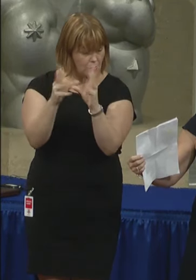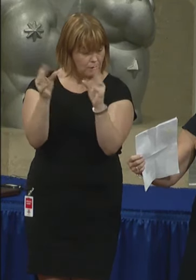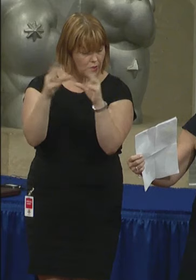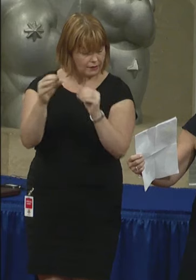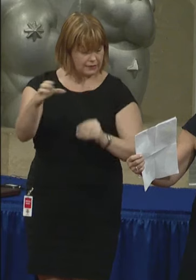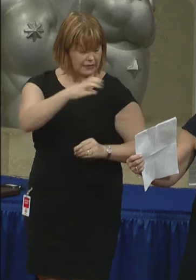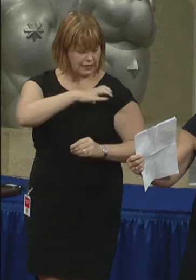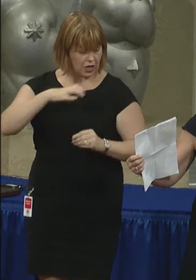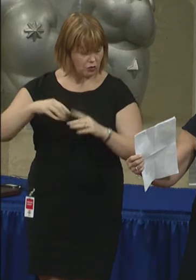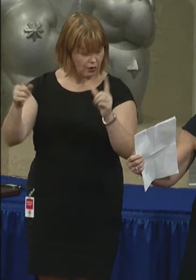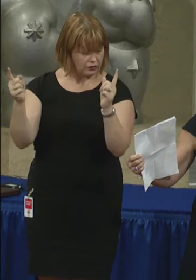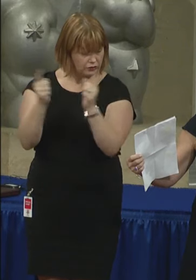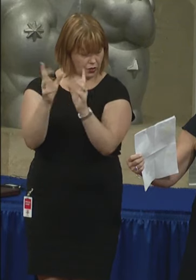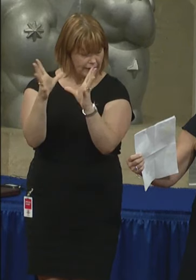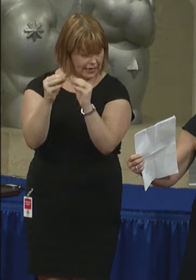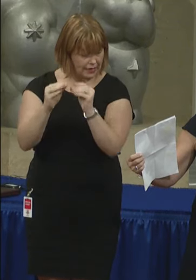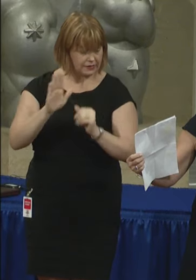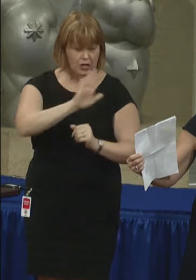IN YOUR TOWN AND MINE,